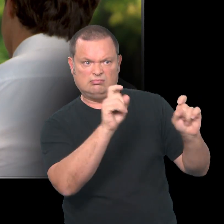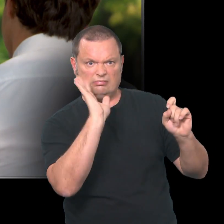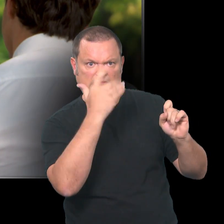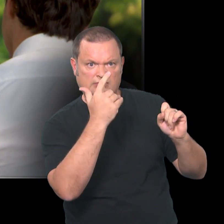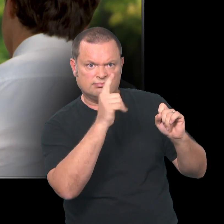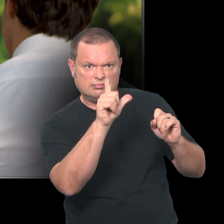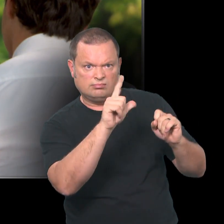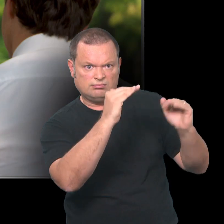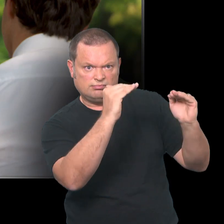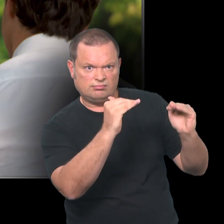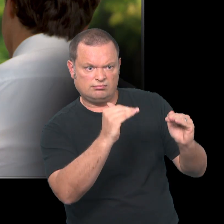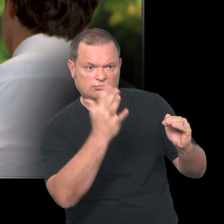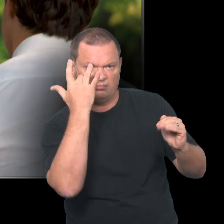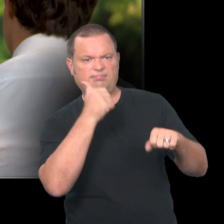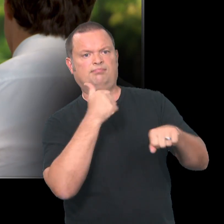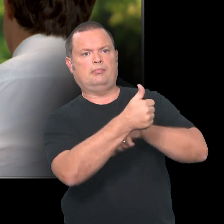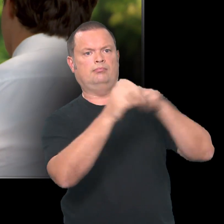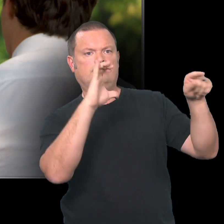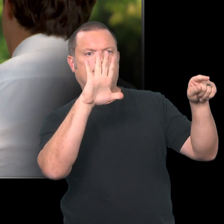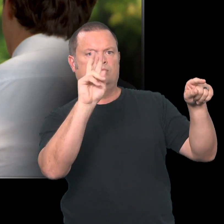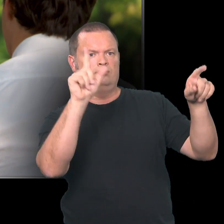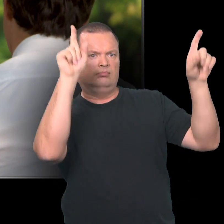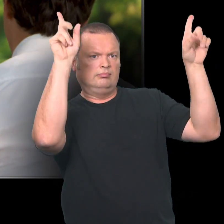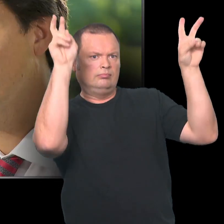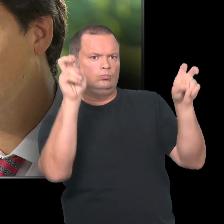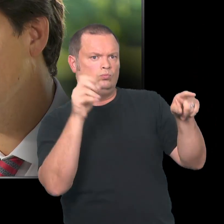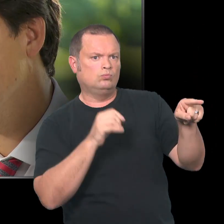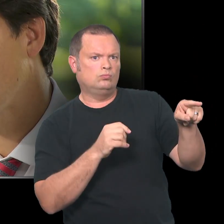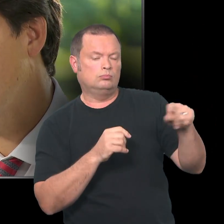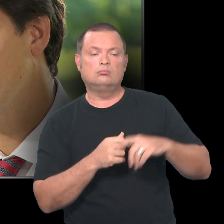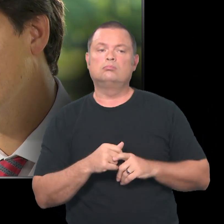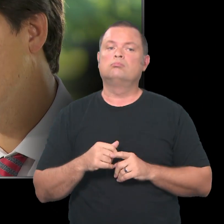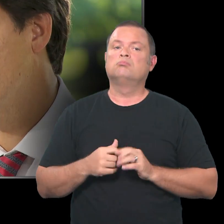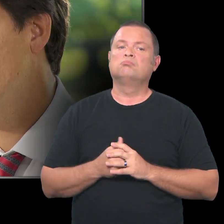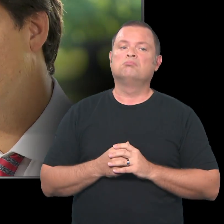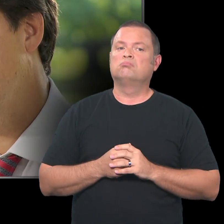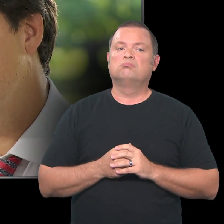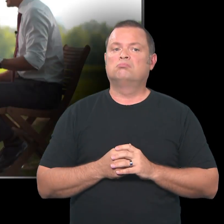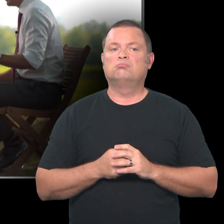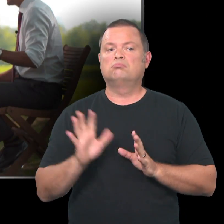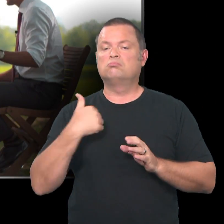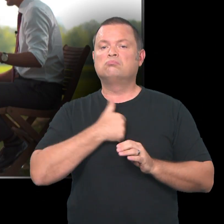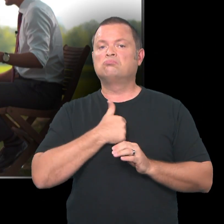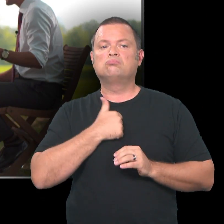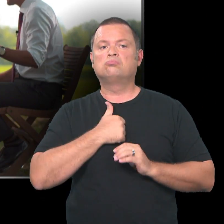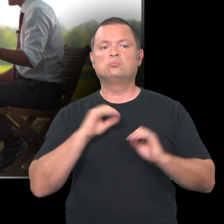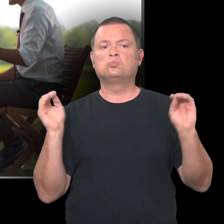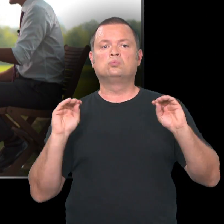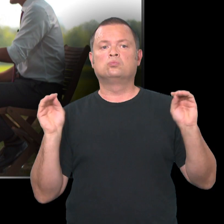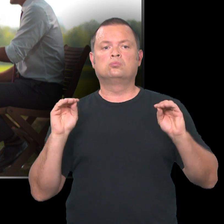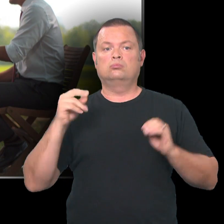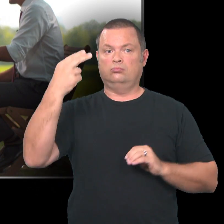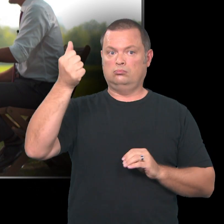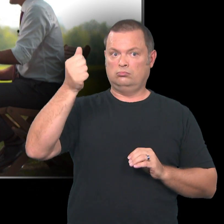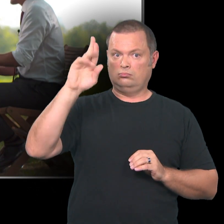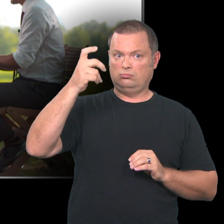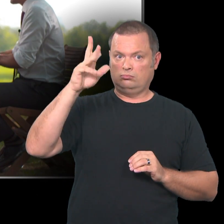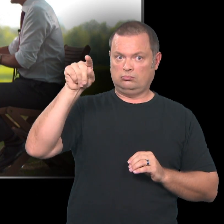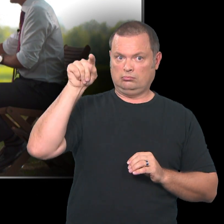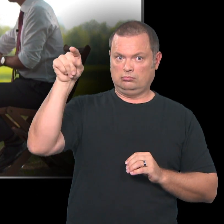early polls. Do you regret any part of that decision? No, I don't. I don't, and I'll tell you why.